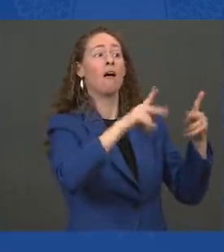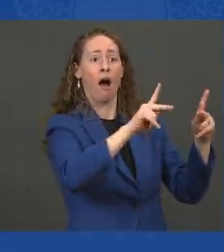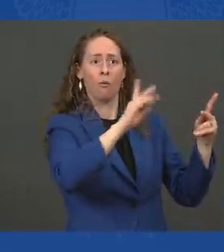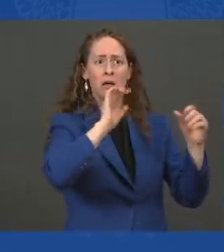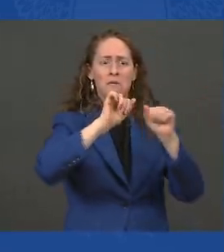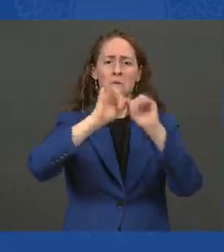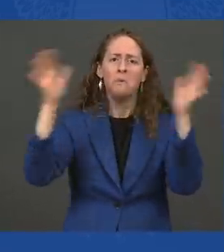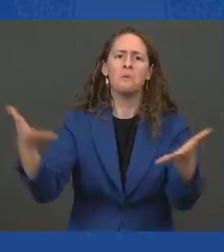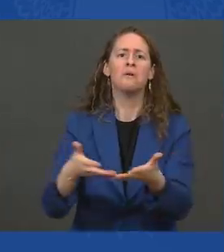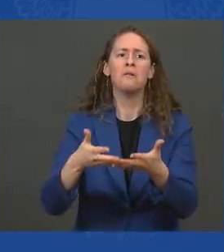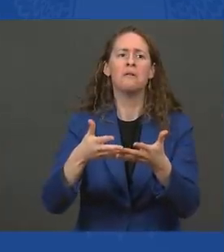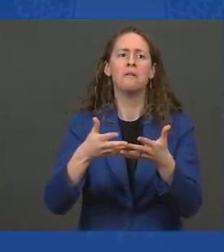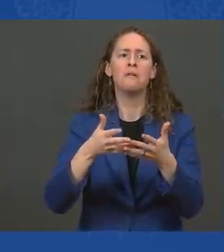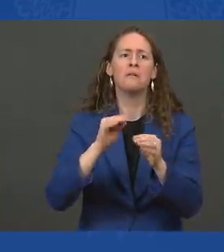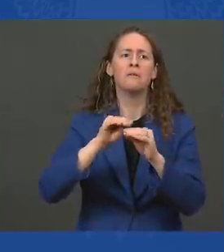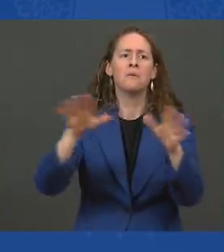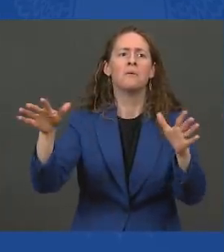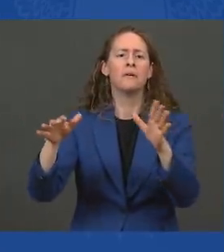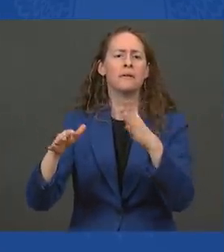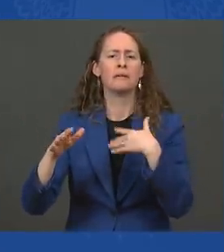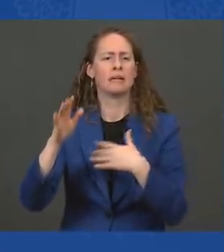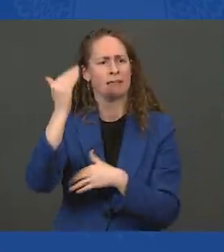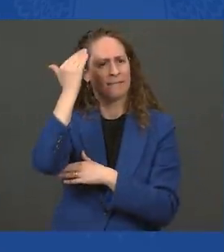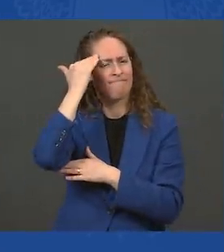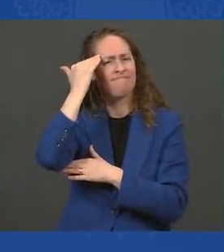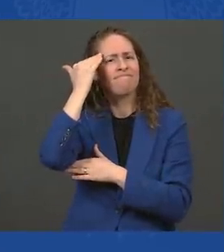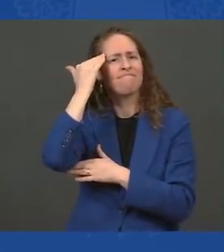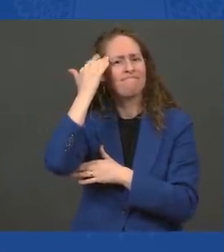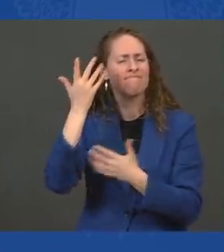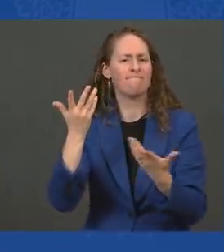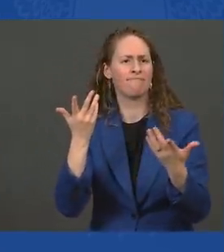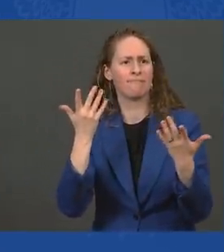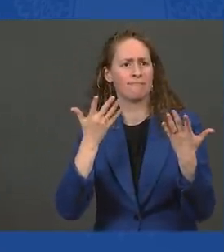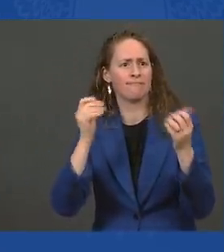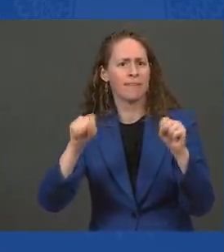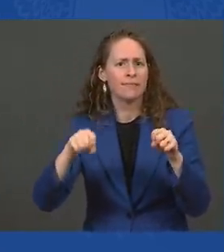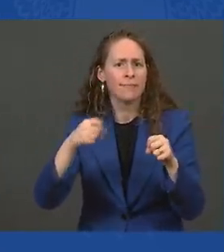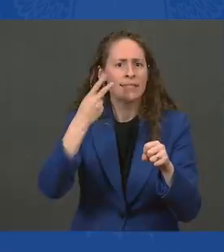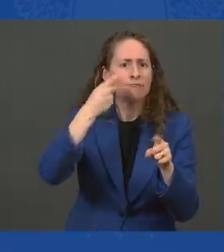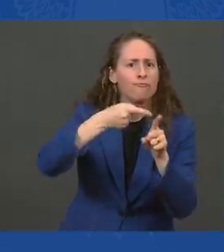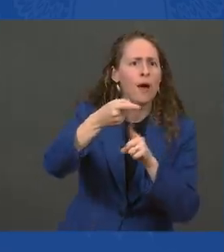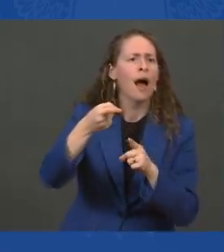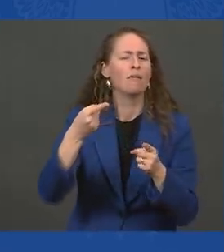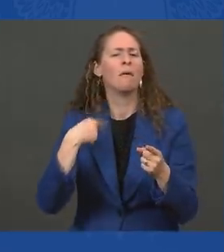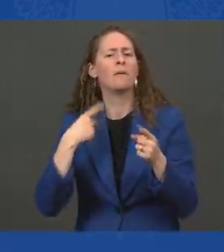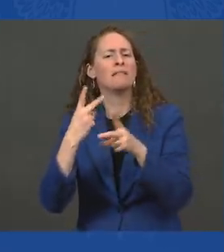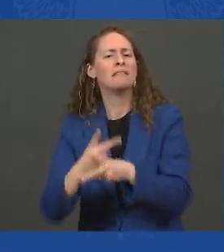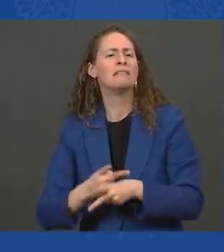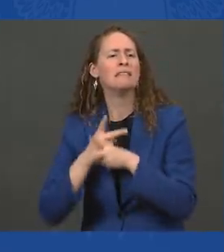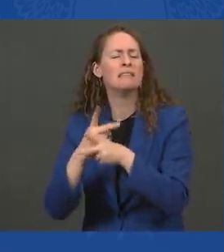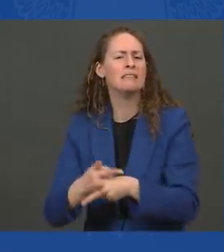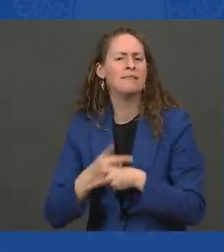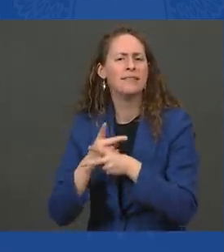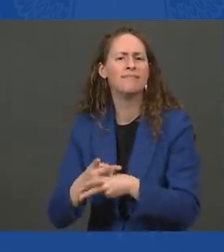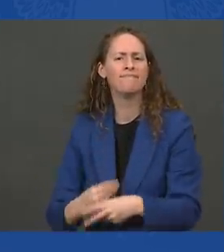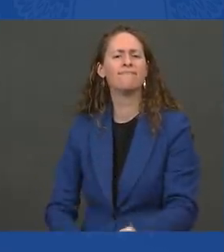But I don't -- I don't think anyone is going to be reluctant to report. We have also moved to do more.